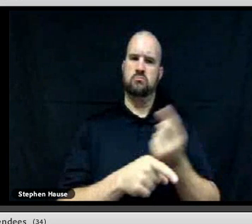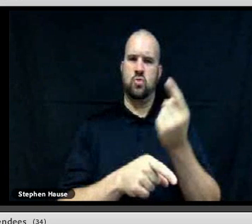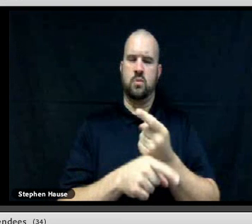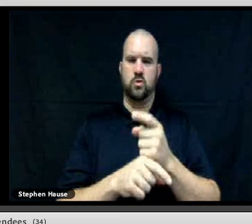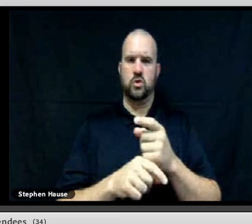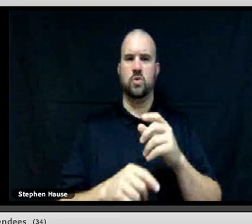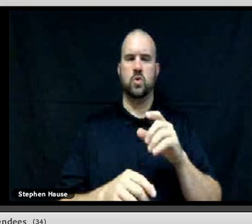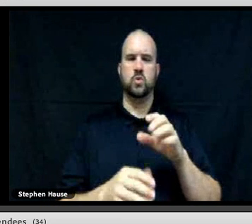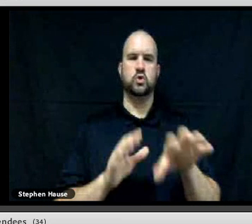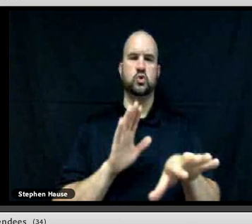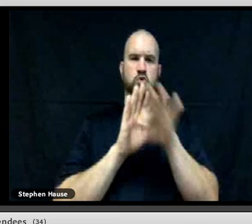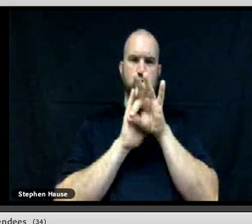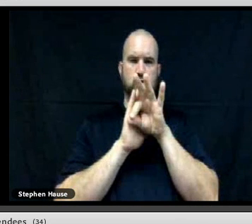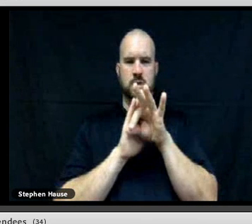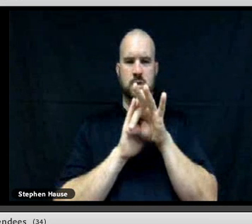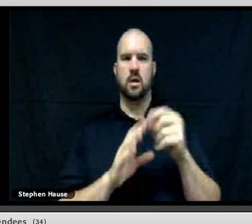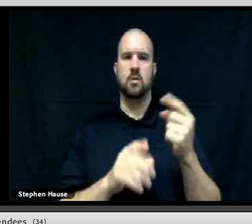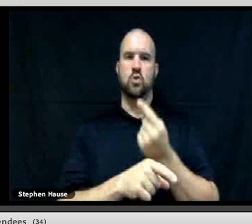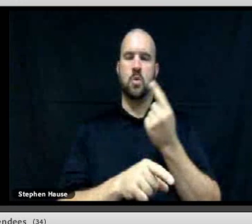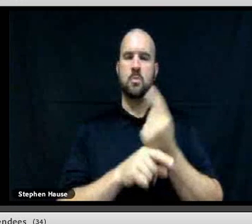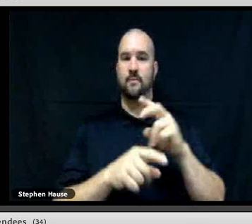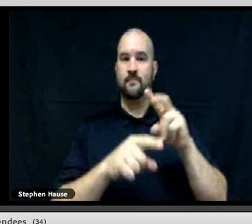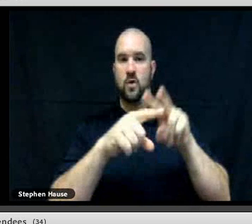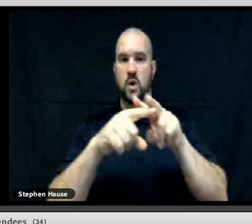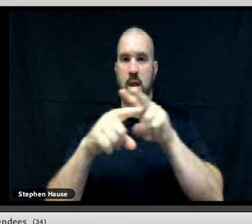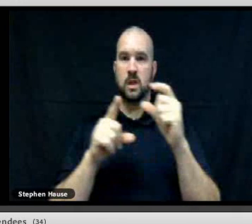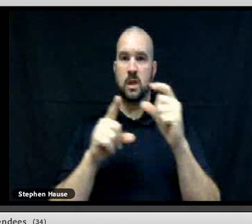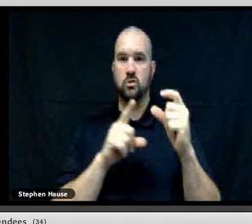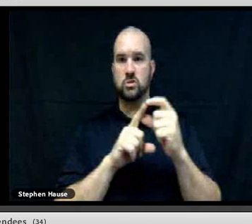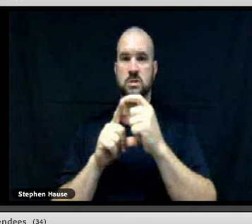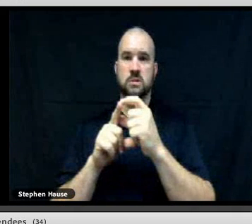content standards, uh, appropriate granularities,